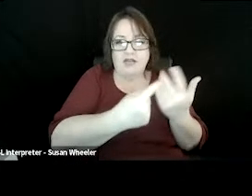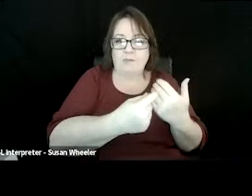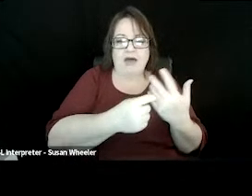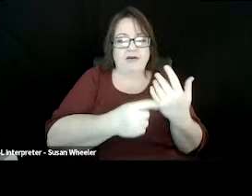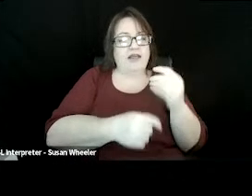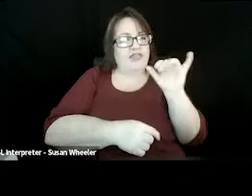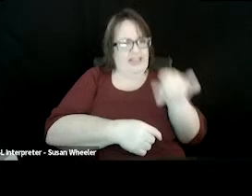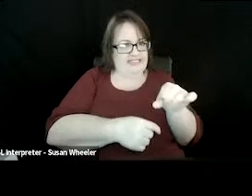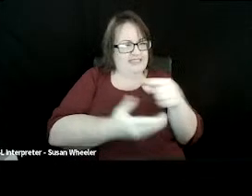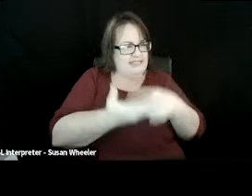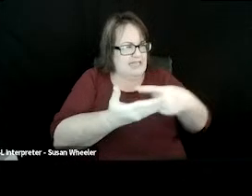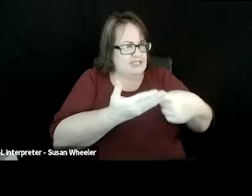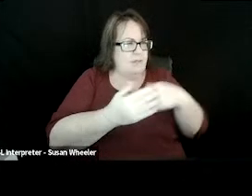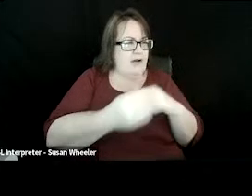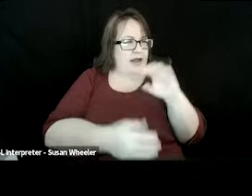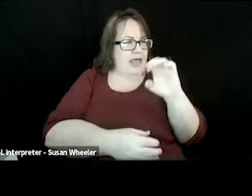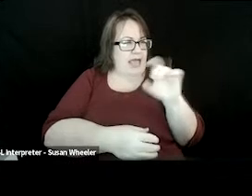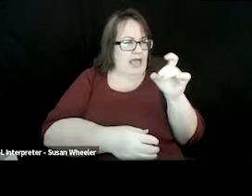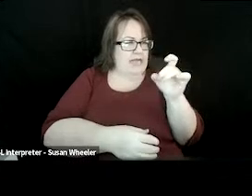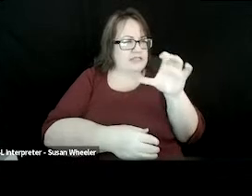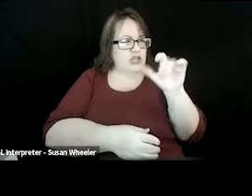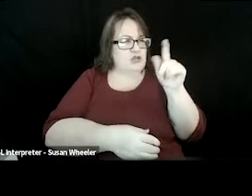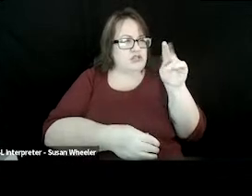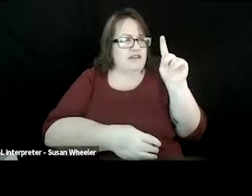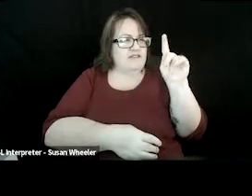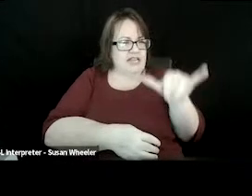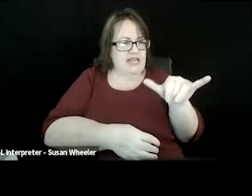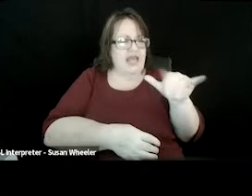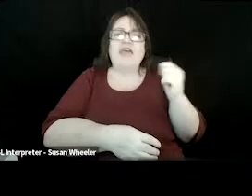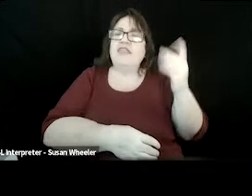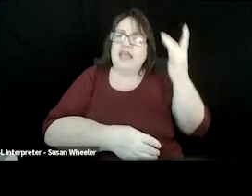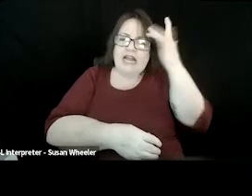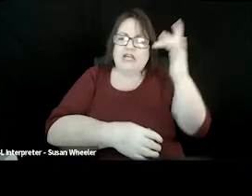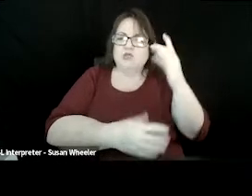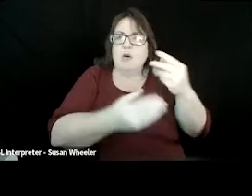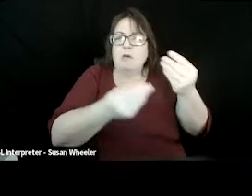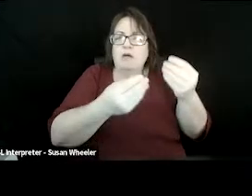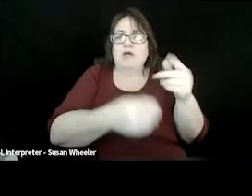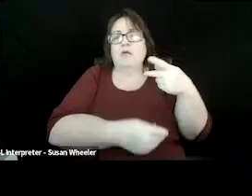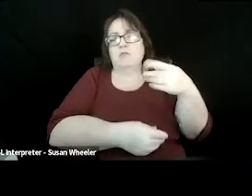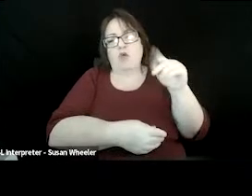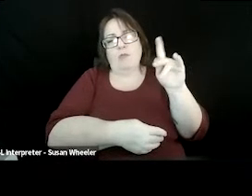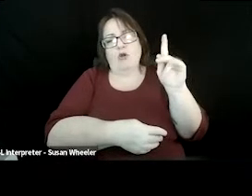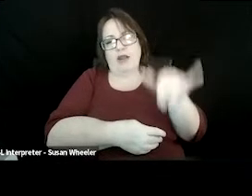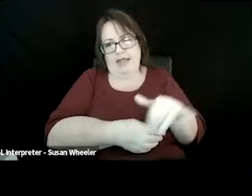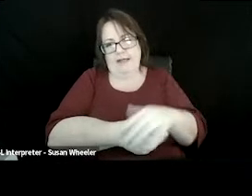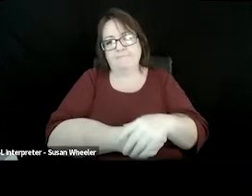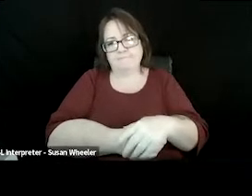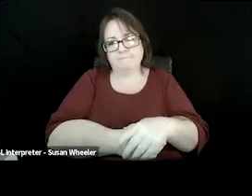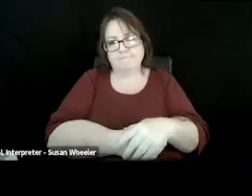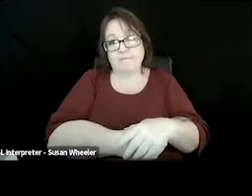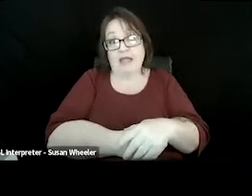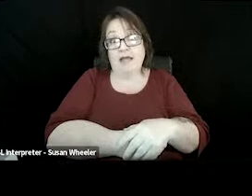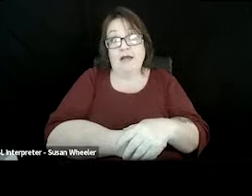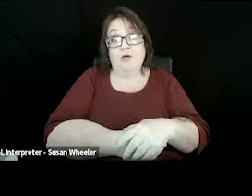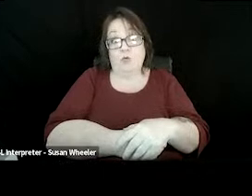is one thing, but also the intellectual property involved. And I think I made it through all of the key provisions